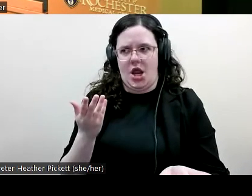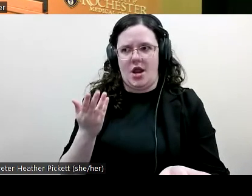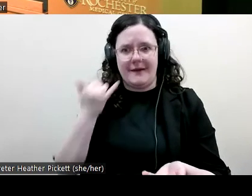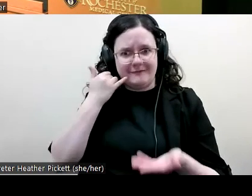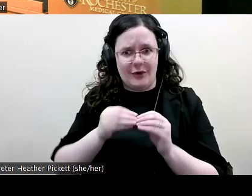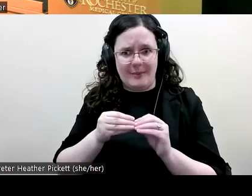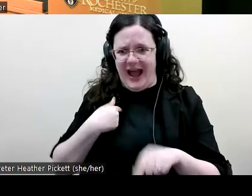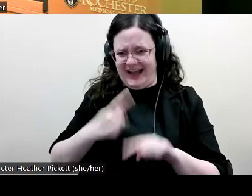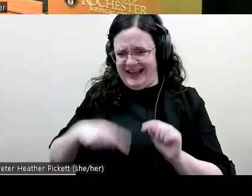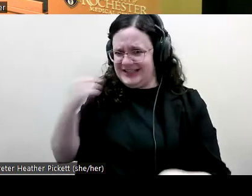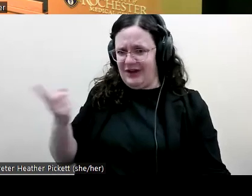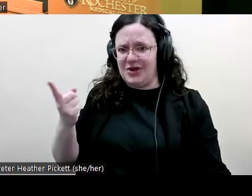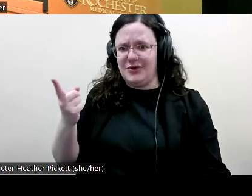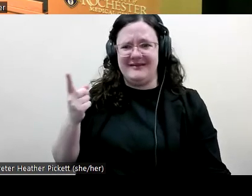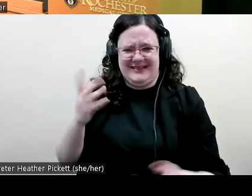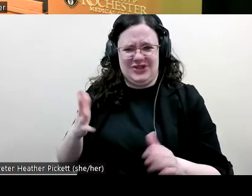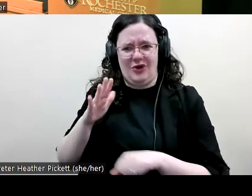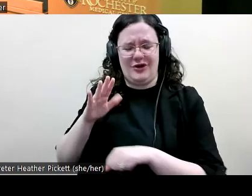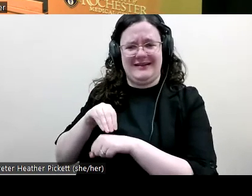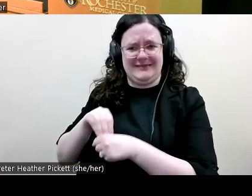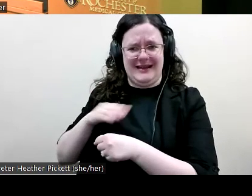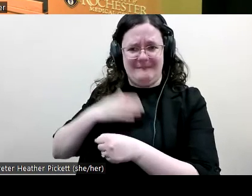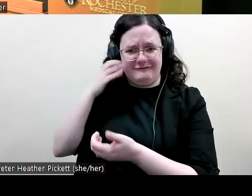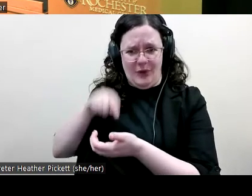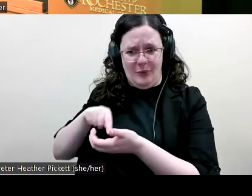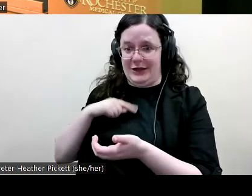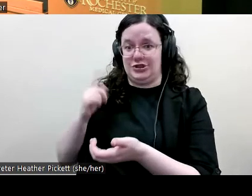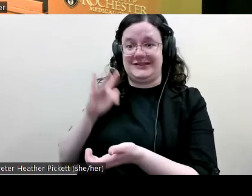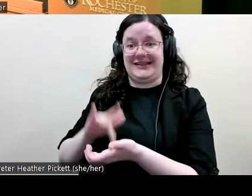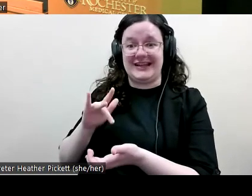right to call her and so people actually don't even remember phone numbers anymore and so we have